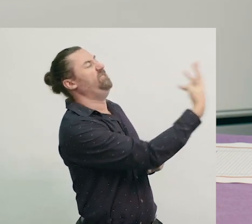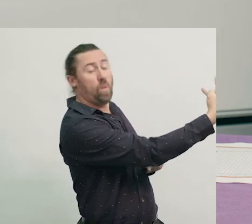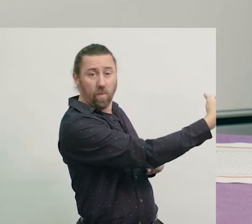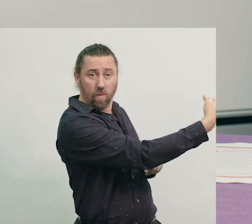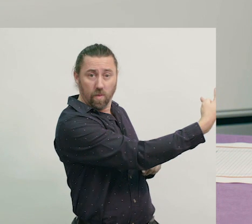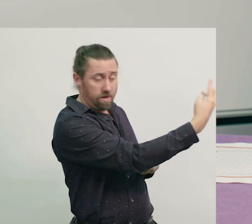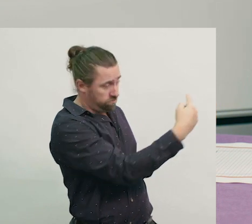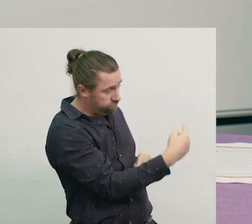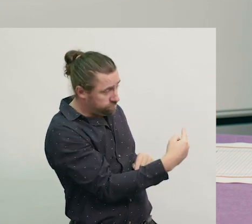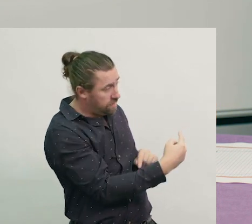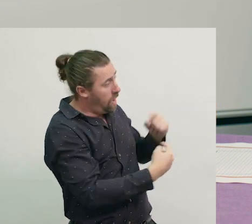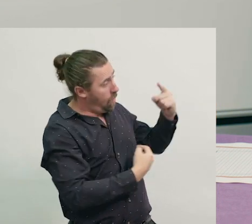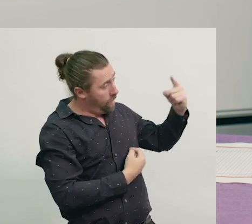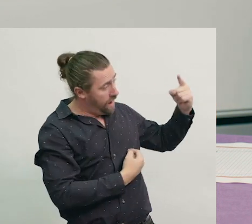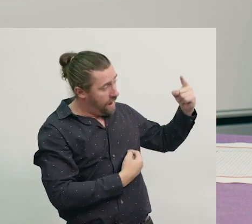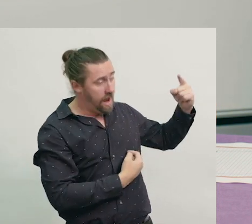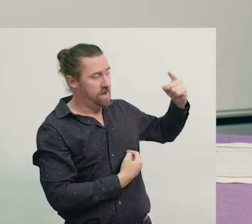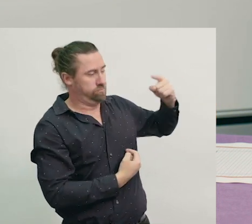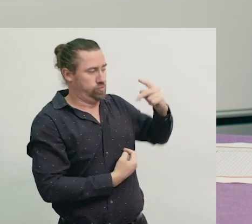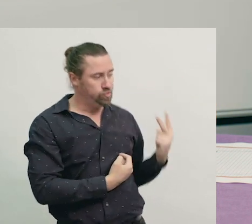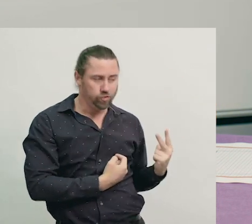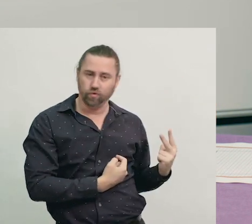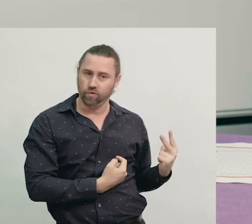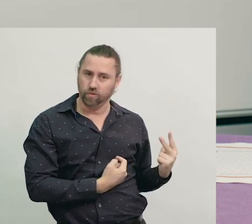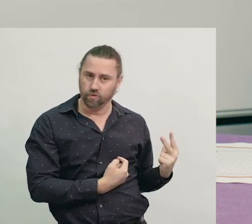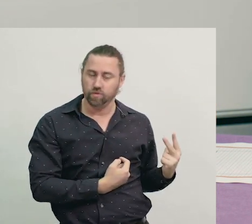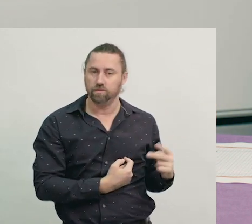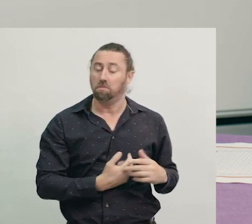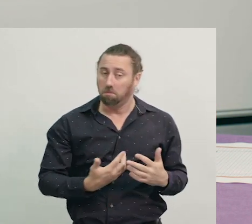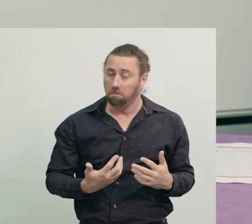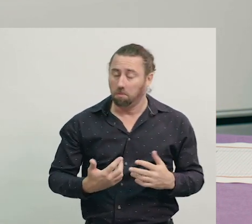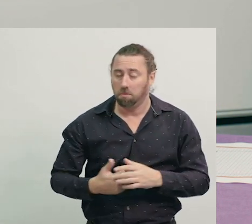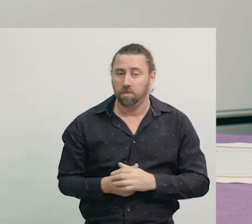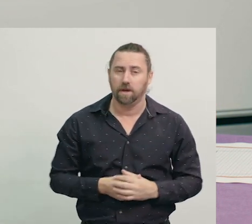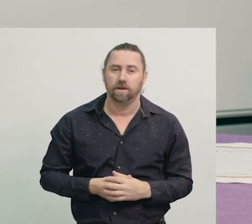and a width of 1 square x 2, which is 2 squares.